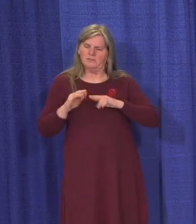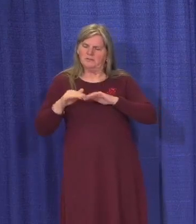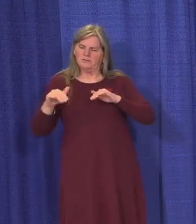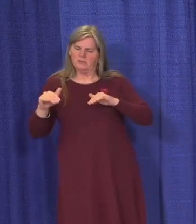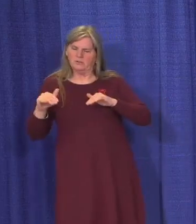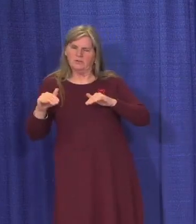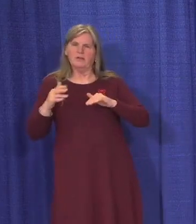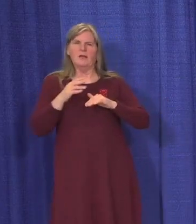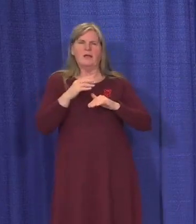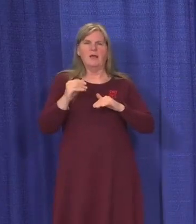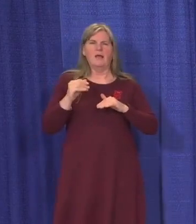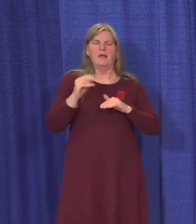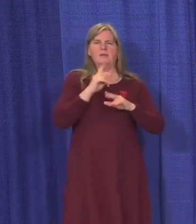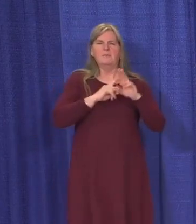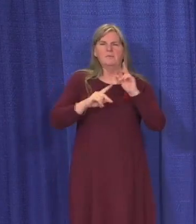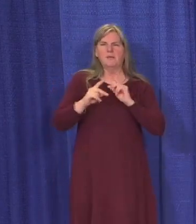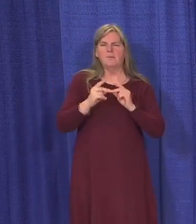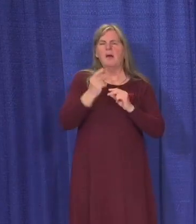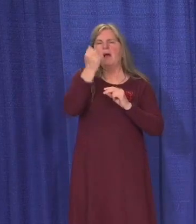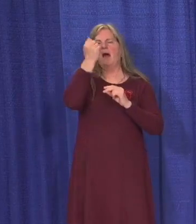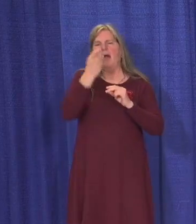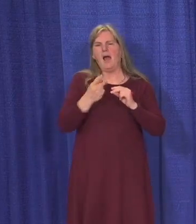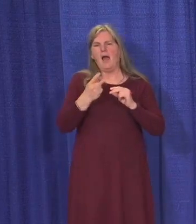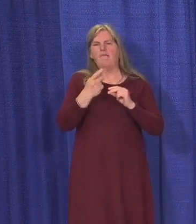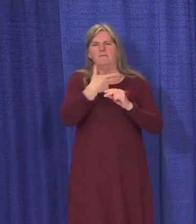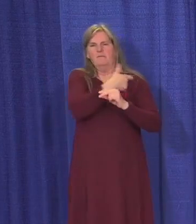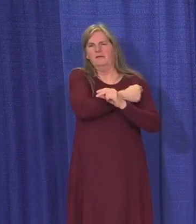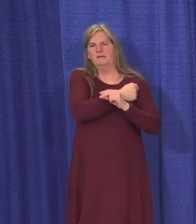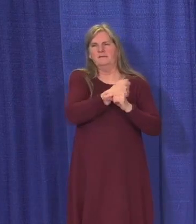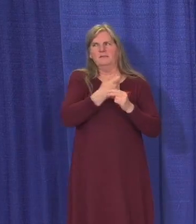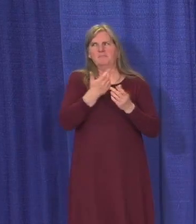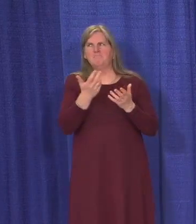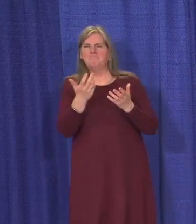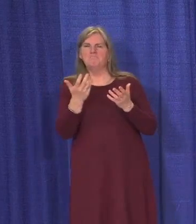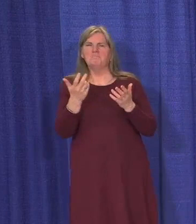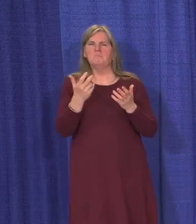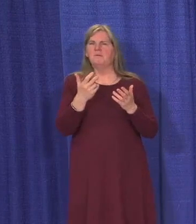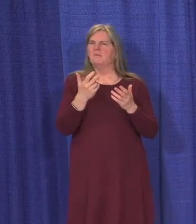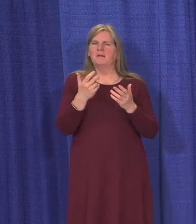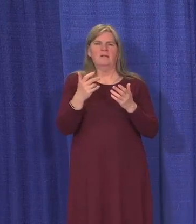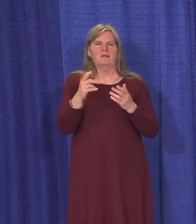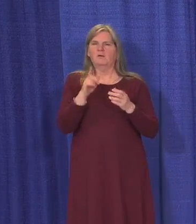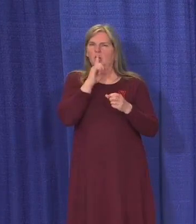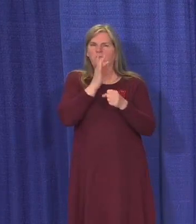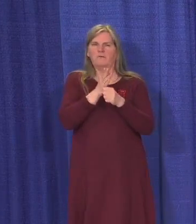Canadians including those in the Yukon who were not fully vaccinated with vaccine approved